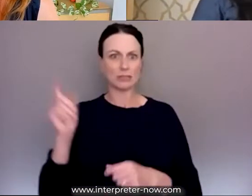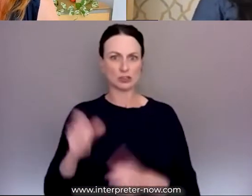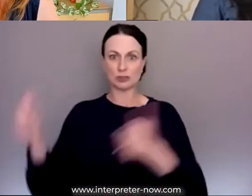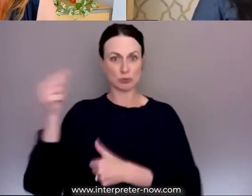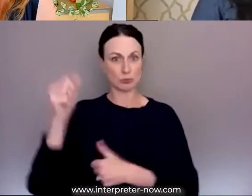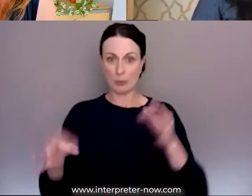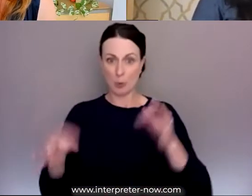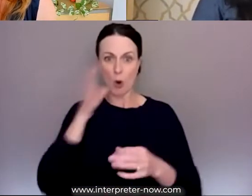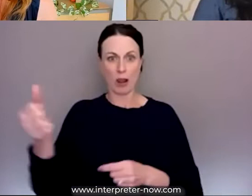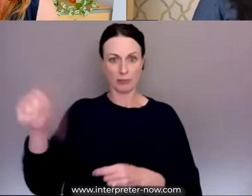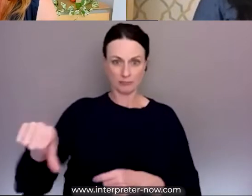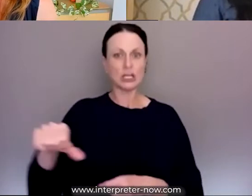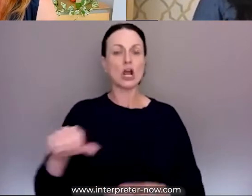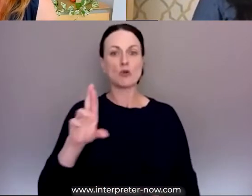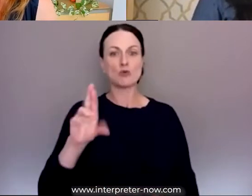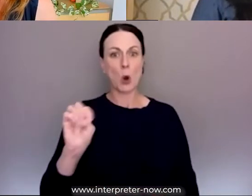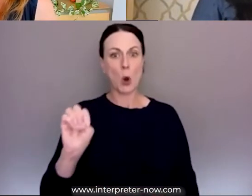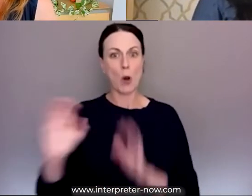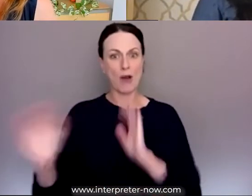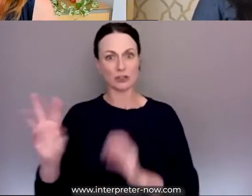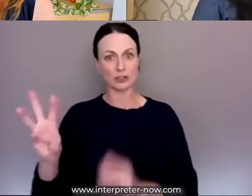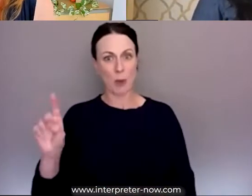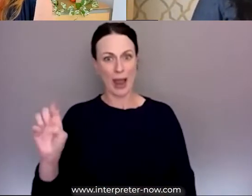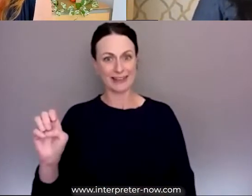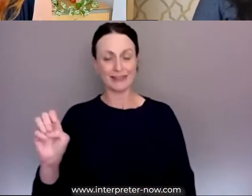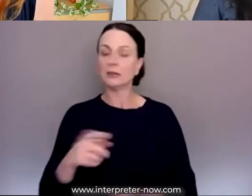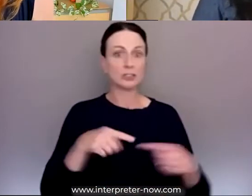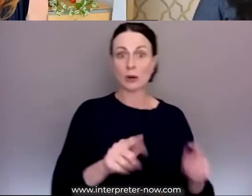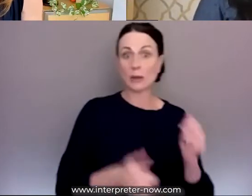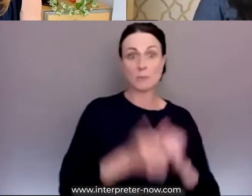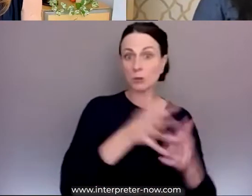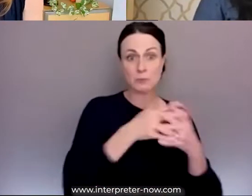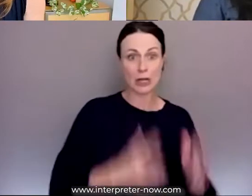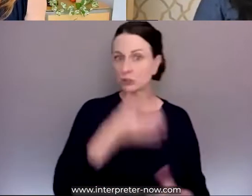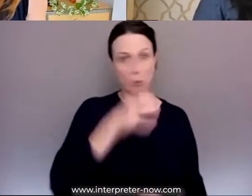During a time when the vast majority of Americans don't actually want it overturned that CNN